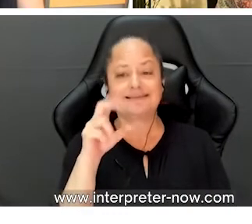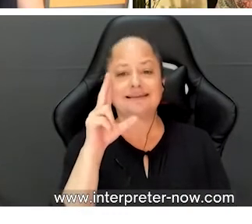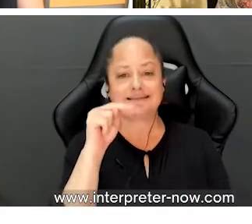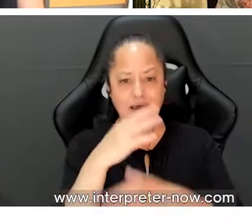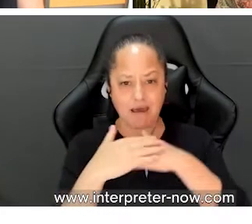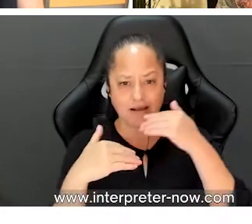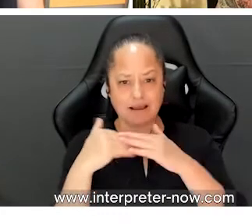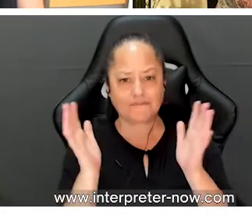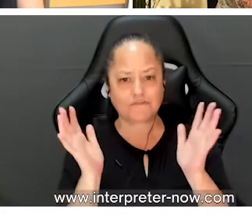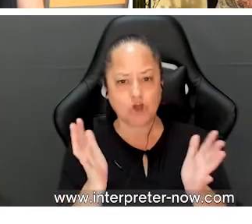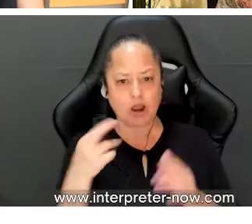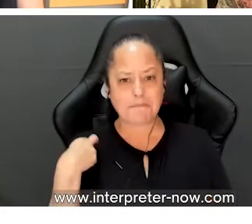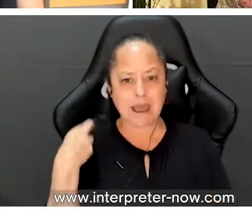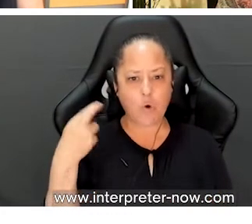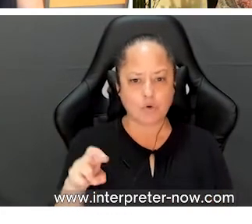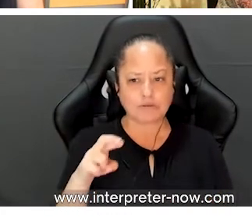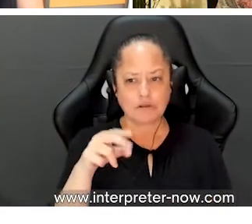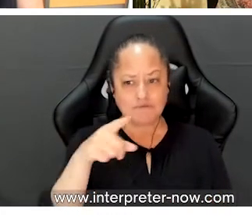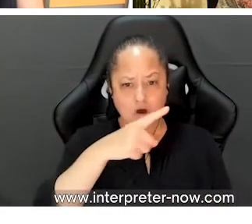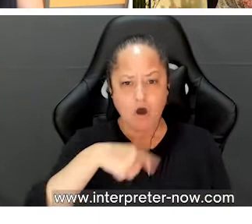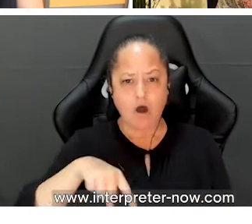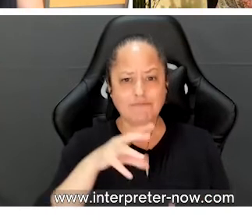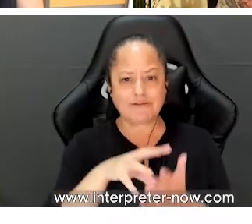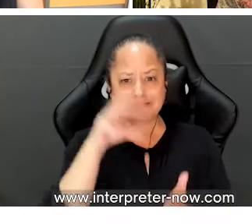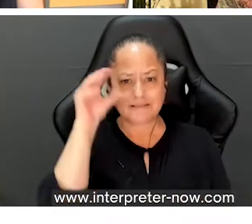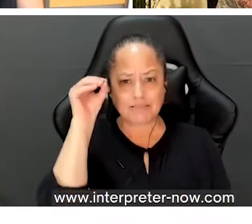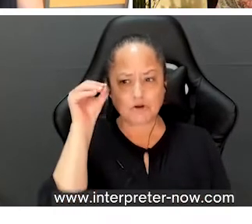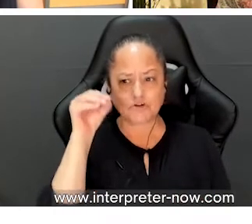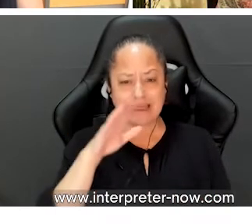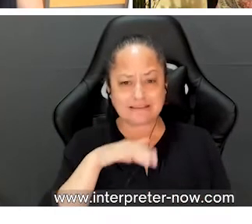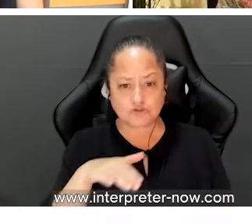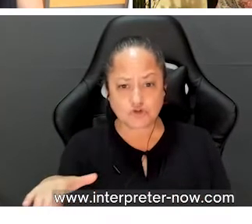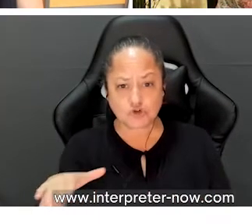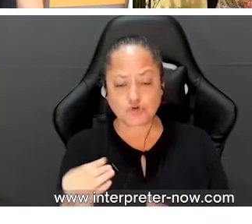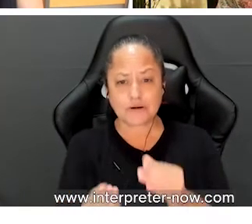uncomfortable to talk about religion because all of us have learned as children growing